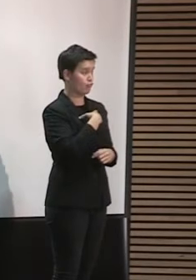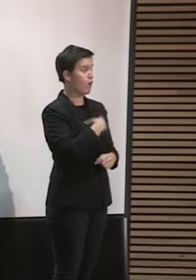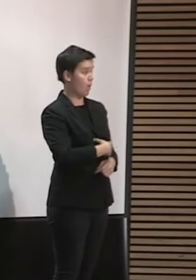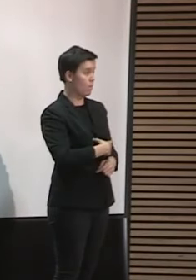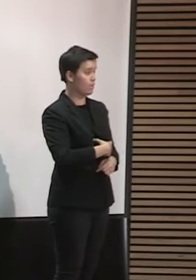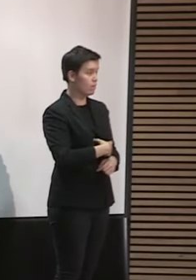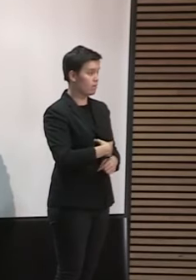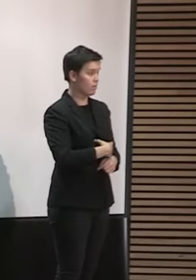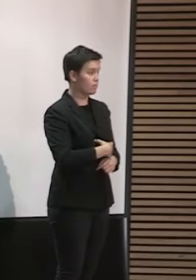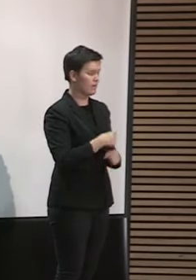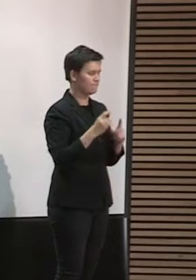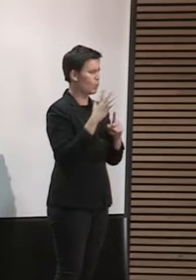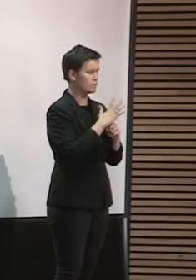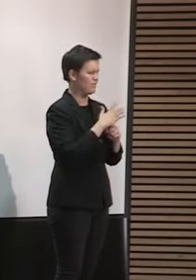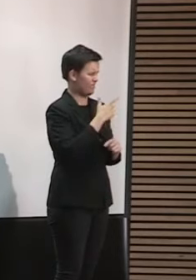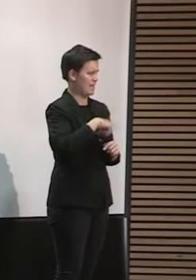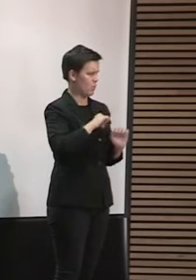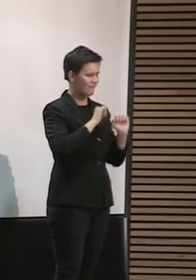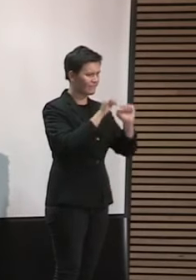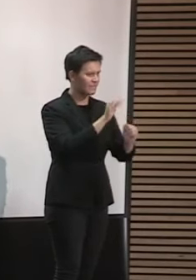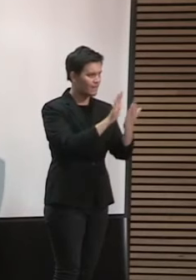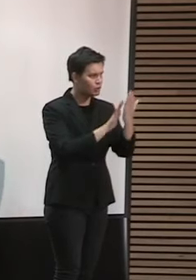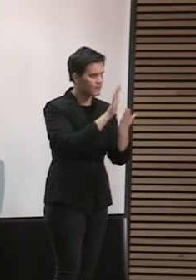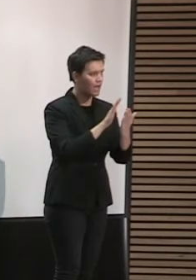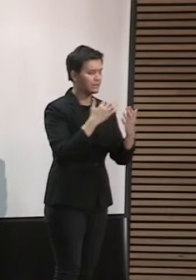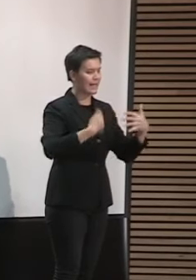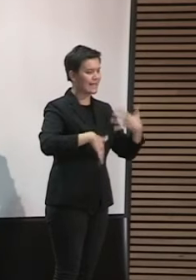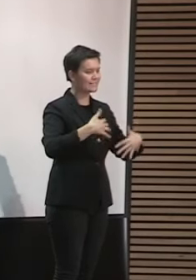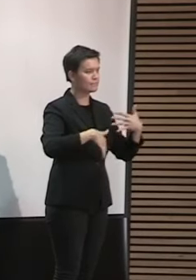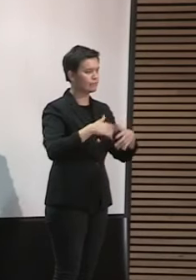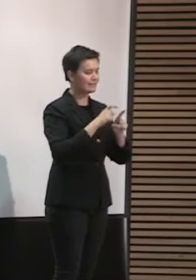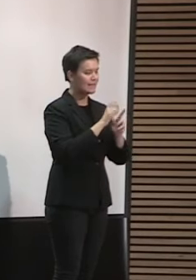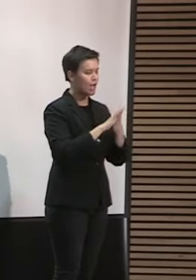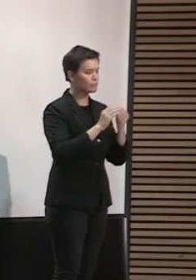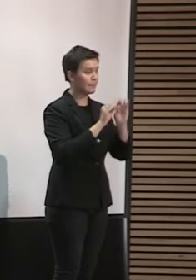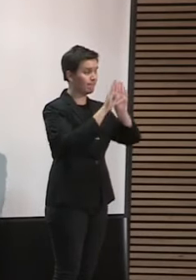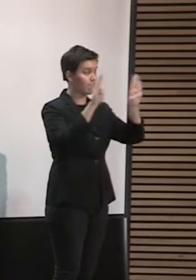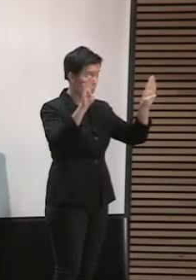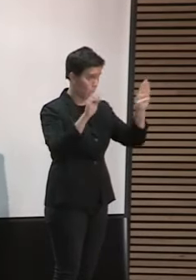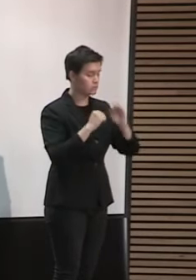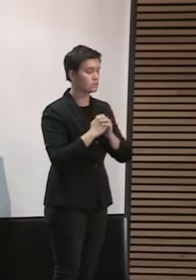has been able to sequence, none of thinks have proven to